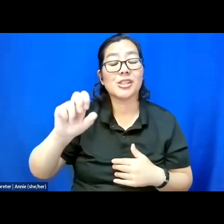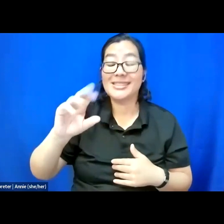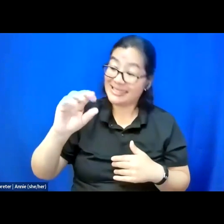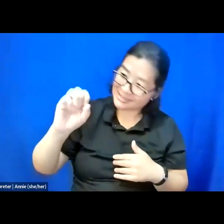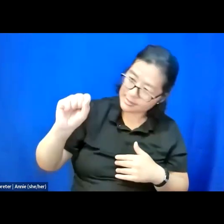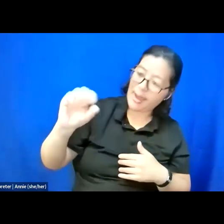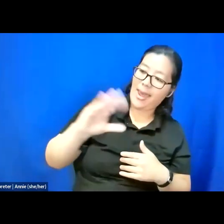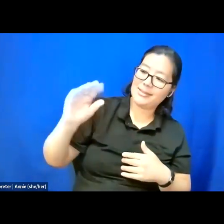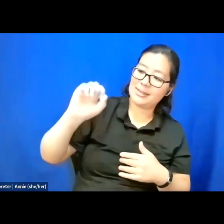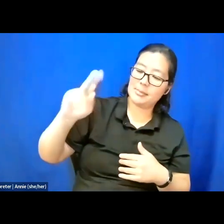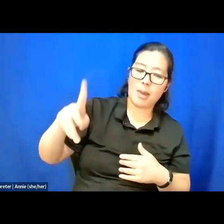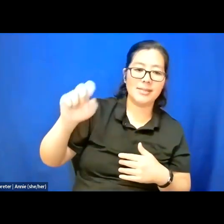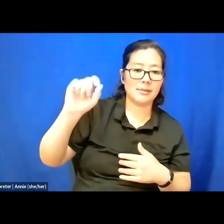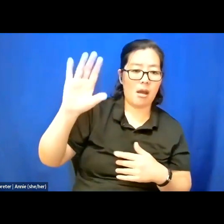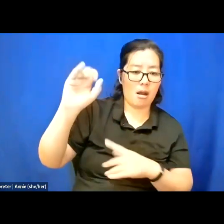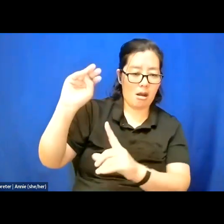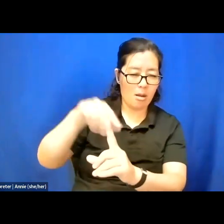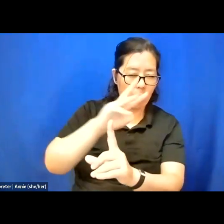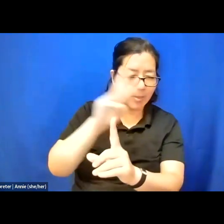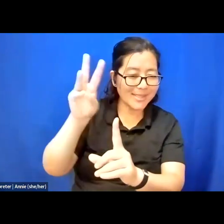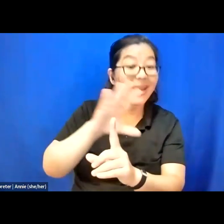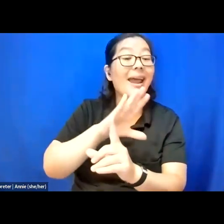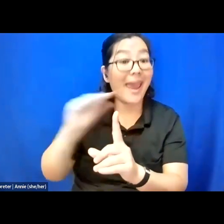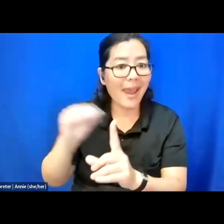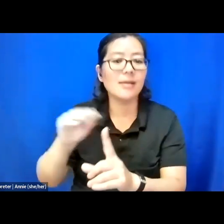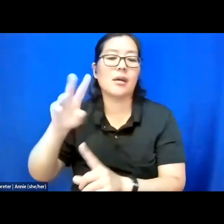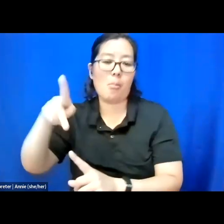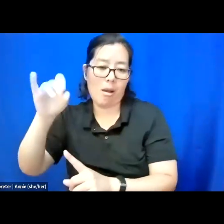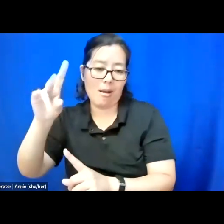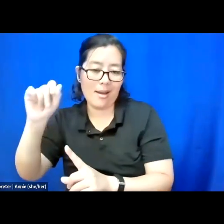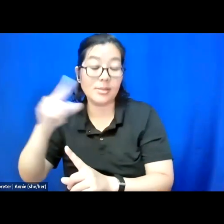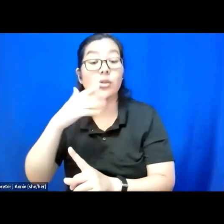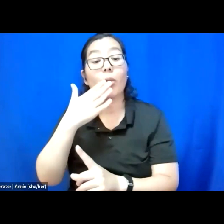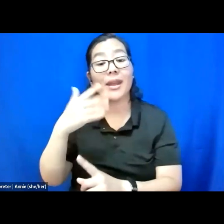So I would now like to pass it over to Imani and thank you so much for being here with us.